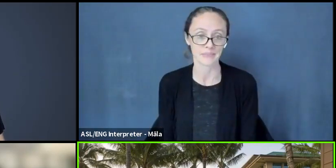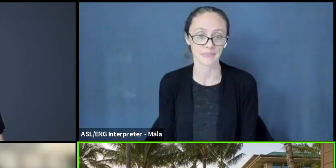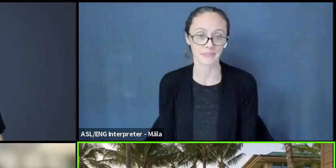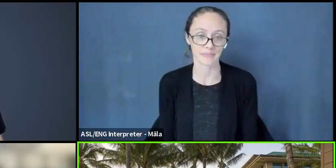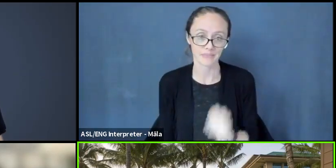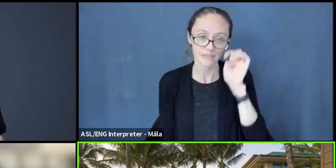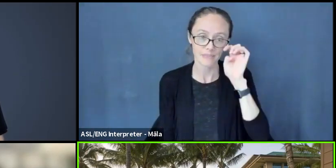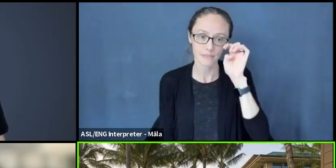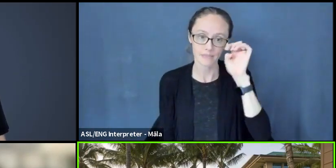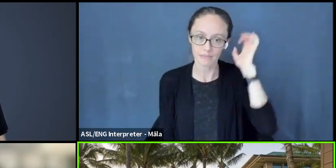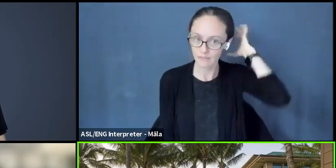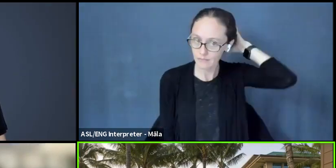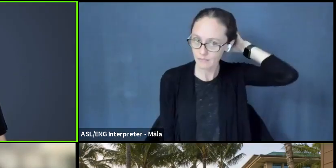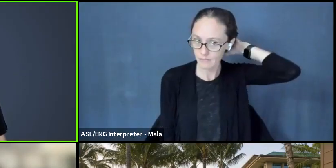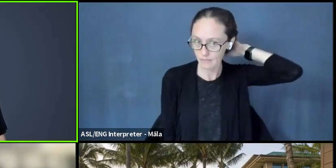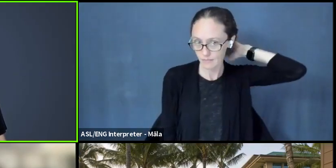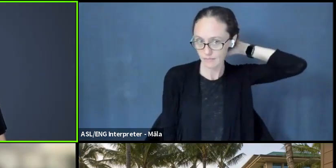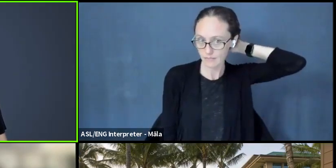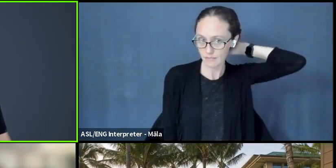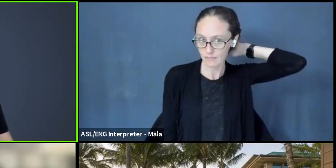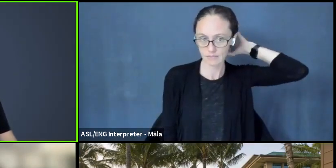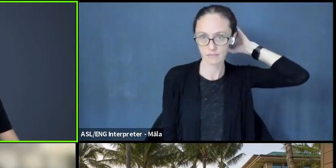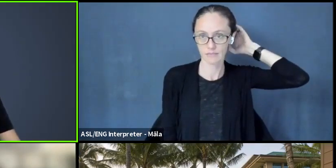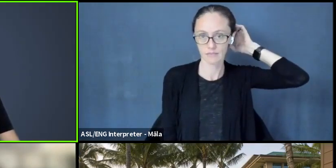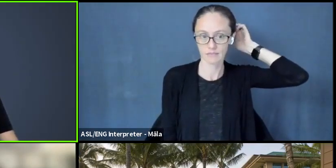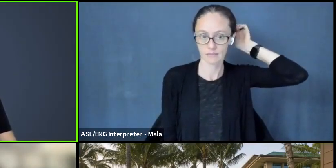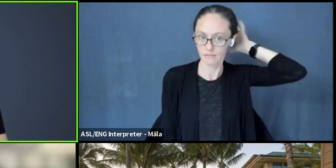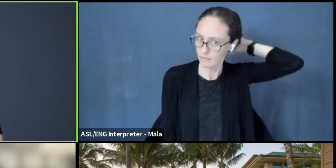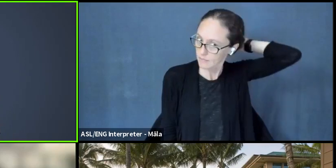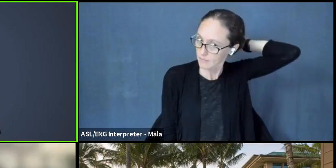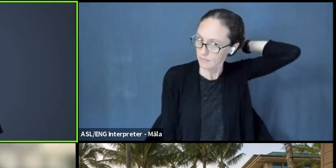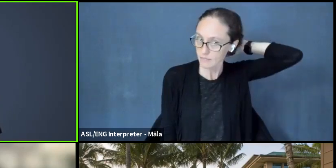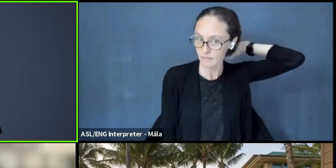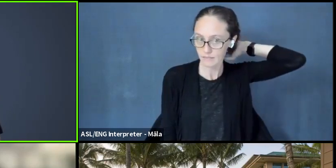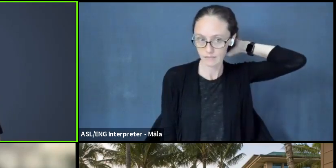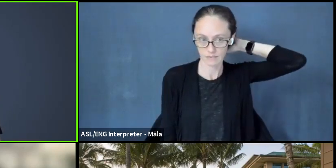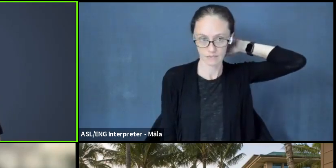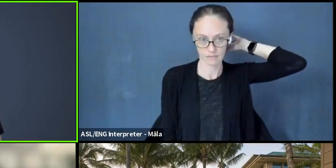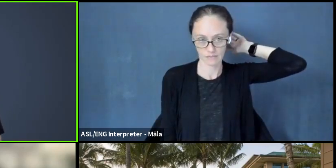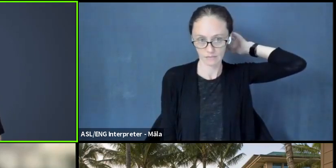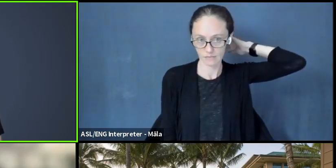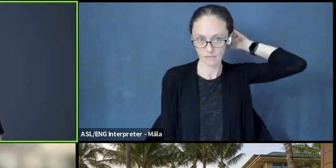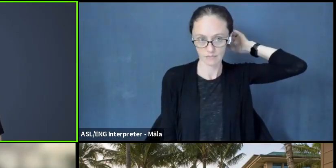I wanted to continue along this track.